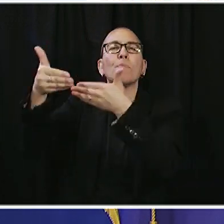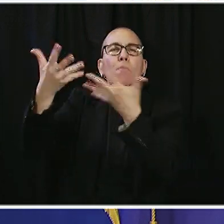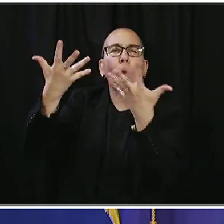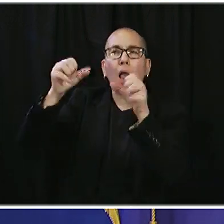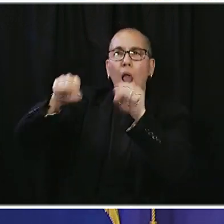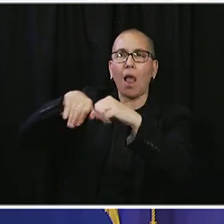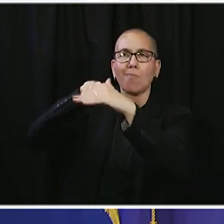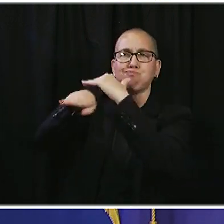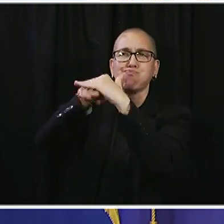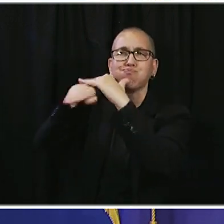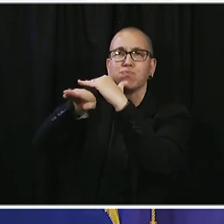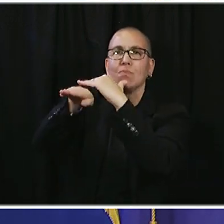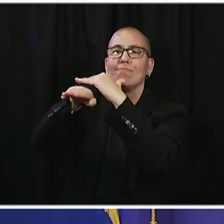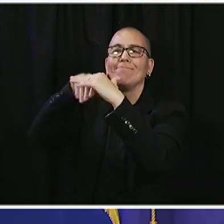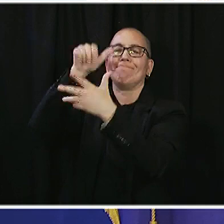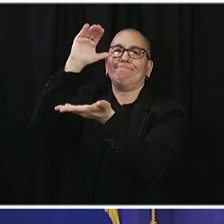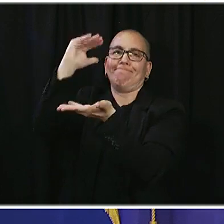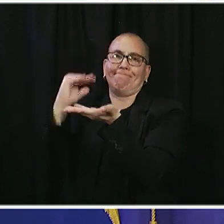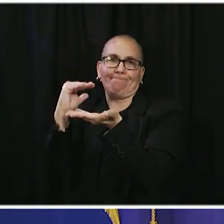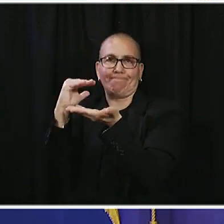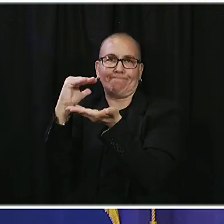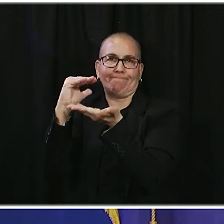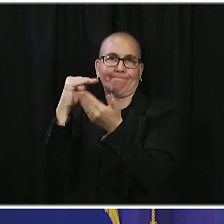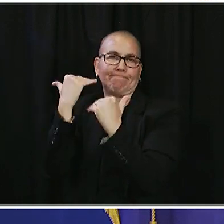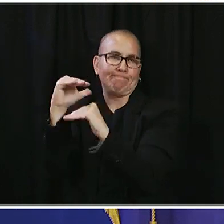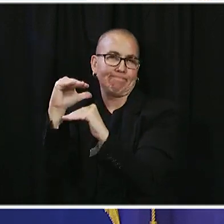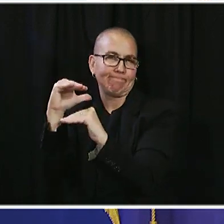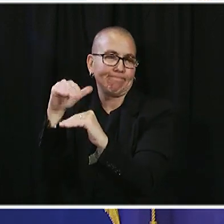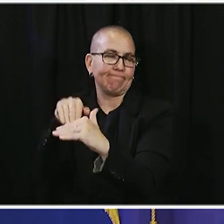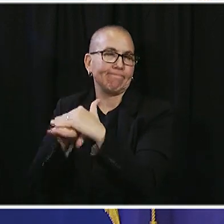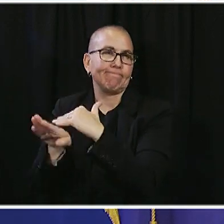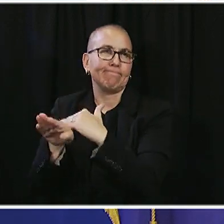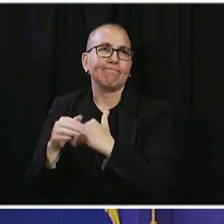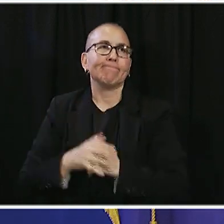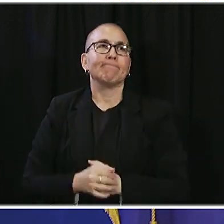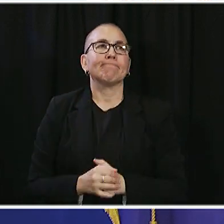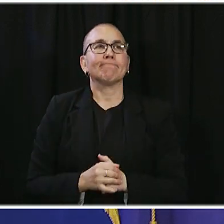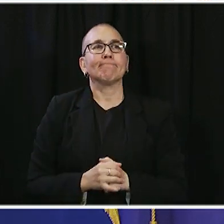AND THEN WE'LL LOOK AT MASK REQUIREMENTS THERE TOO. AND THEN PLACES OF WORSHIP WILL SEE A TICK UP AS WELL.